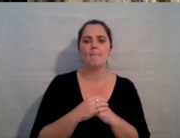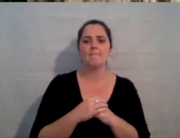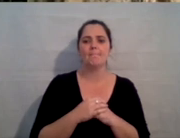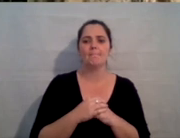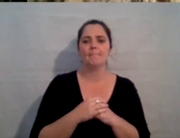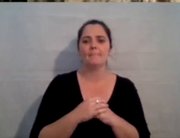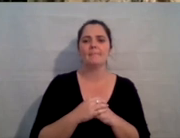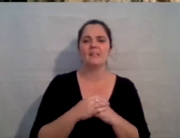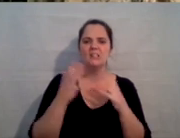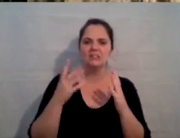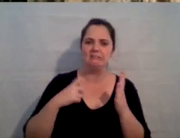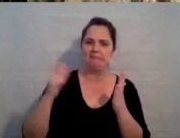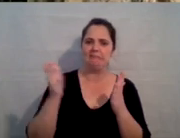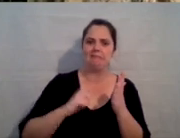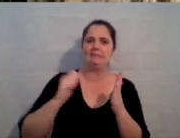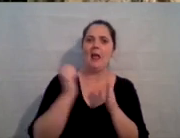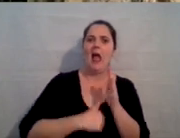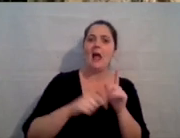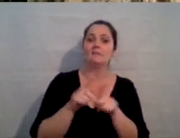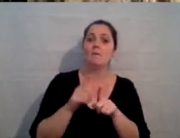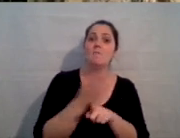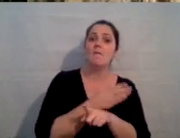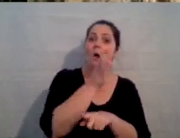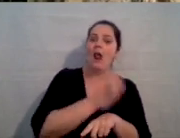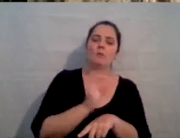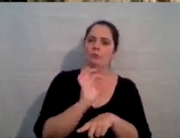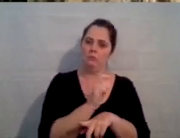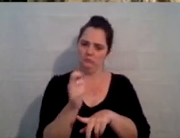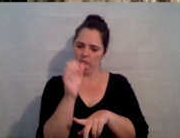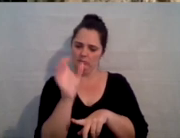or emphasis on that because that's not her weight-bearing leg.